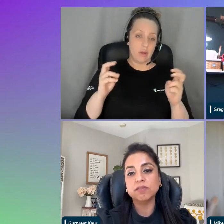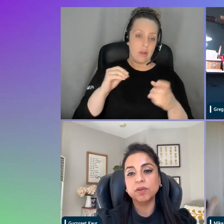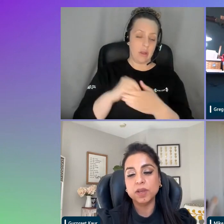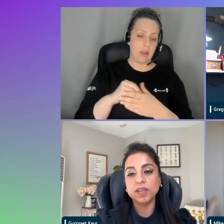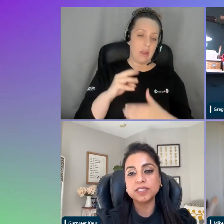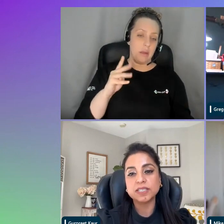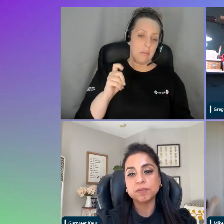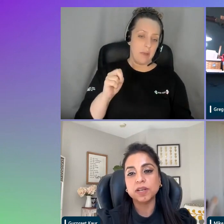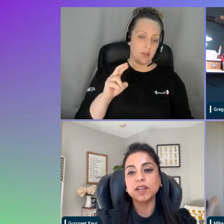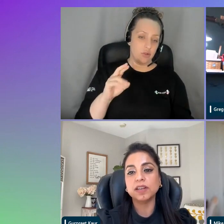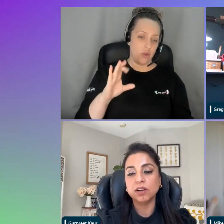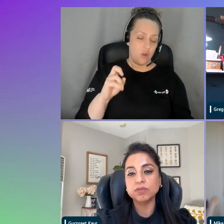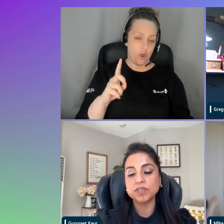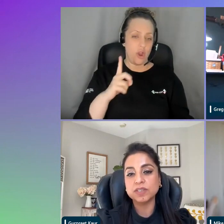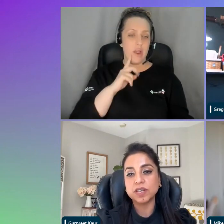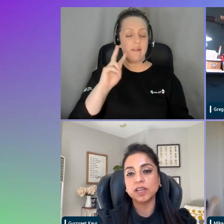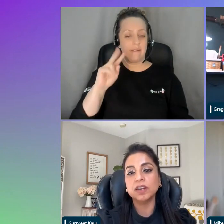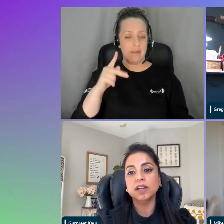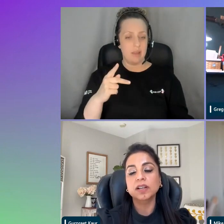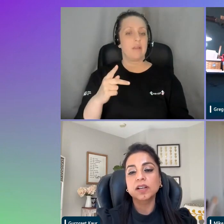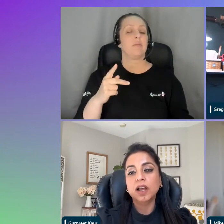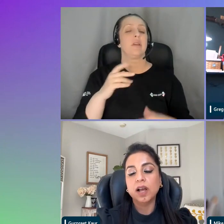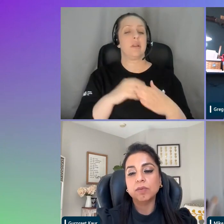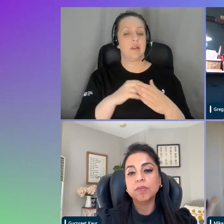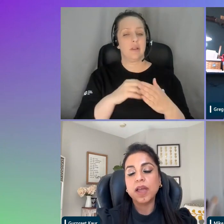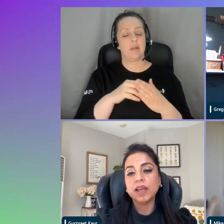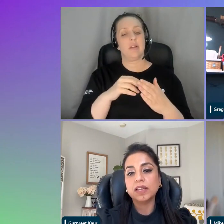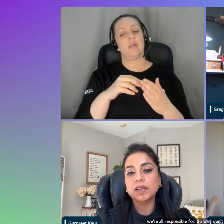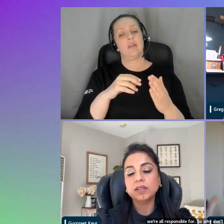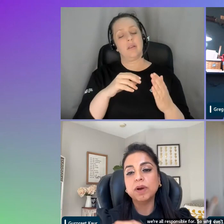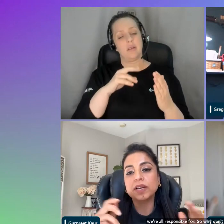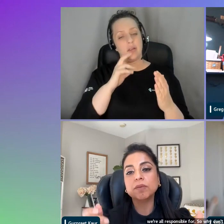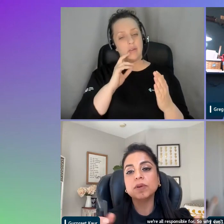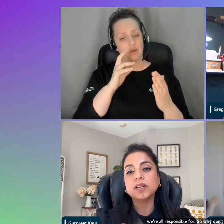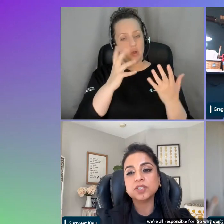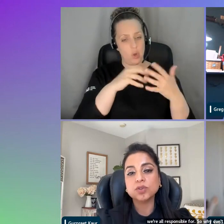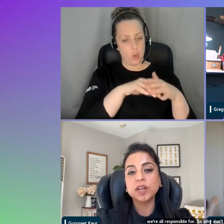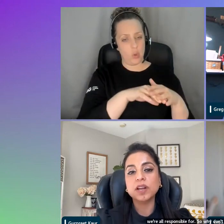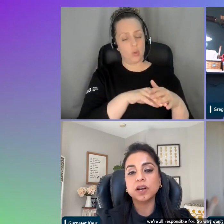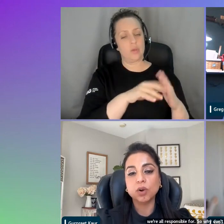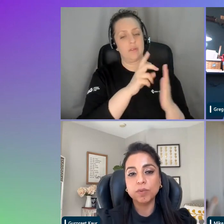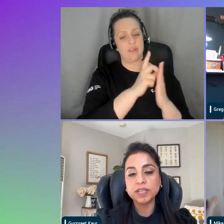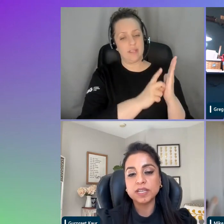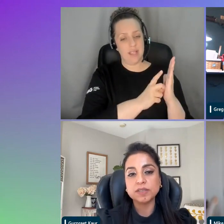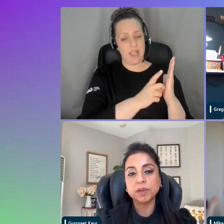Accessibility and Inclusive Design. Um, and my remit is to